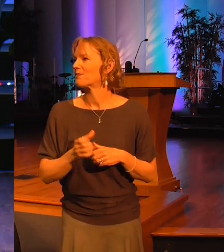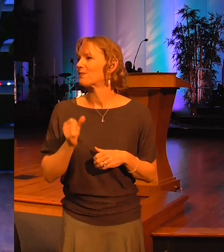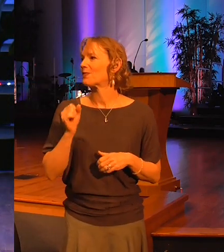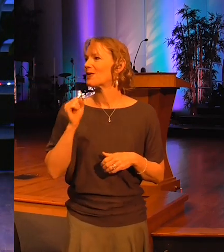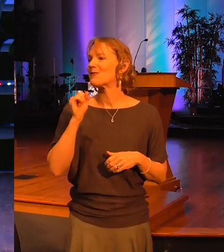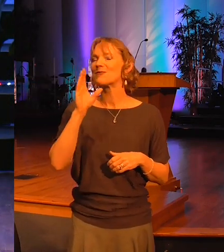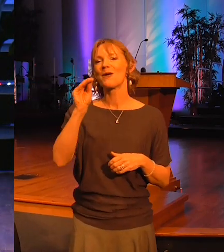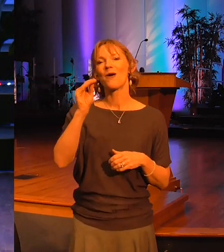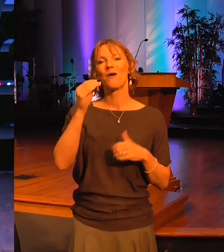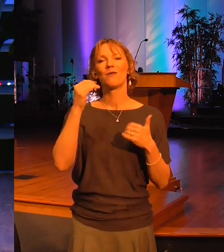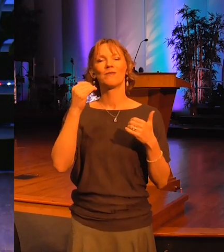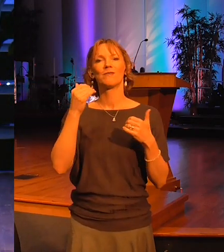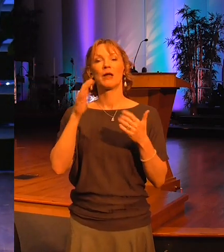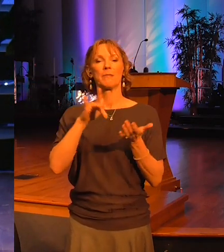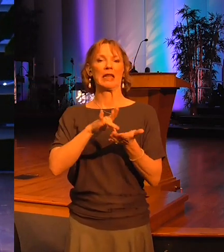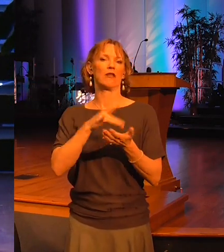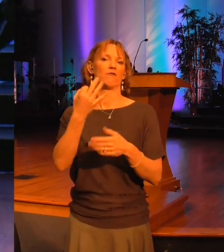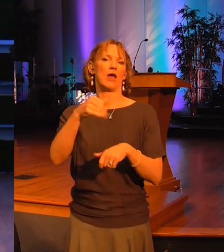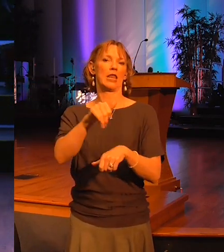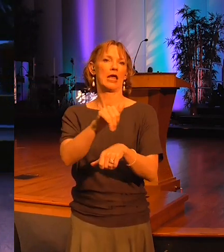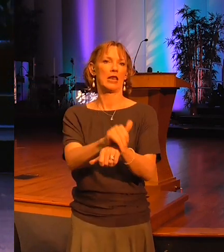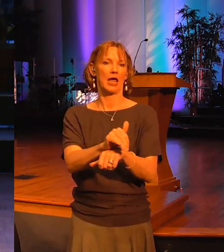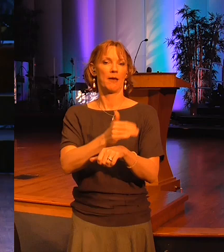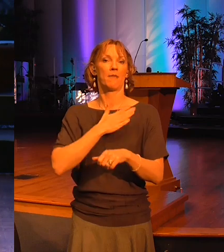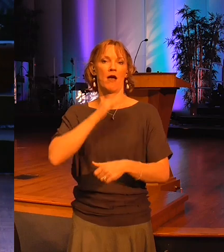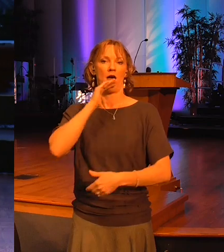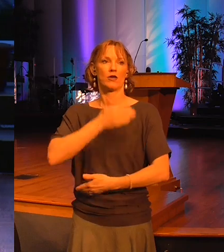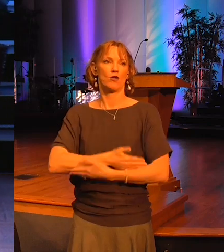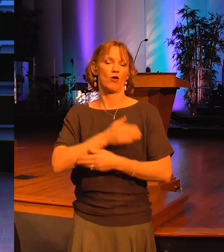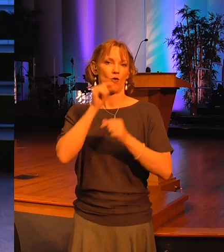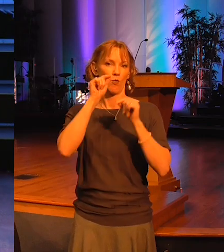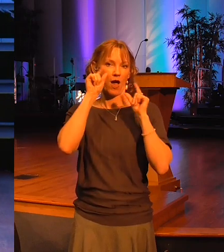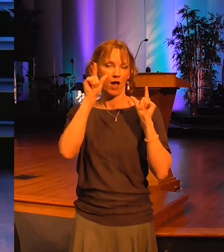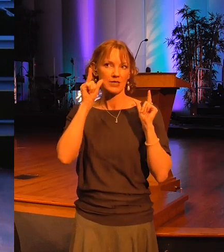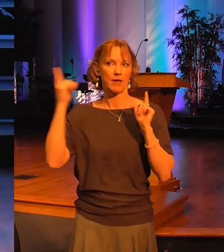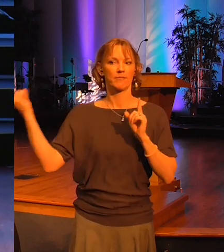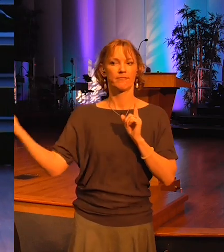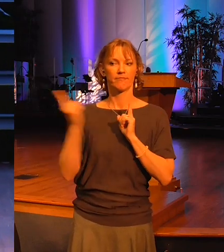of Friday night and my daughter wakes up and comes into my room and she's still half asleep